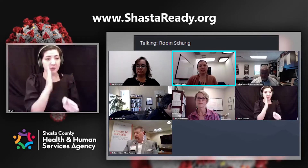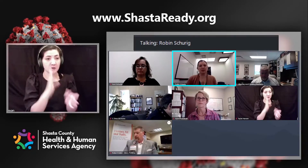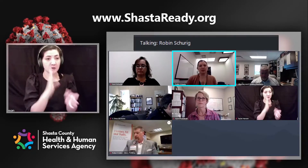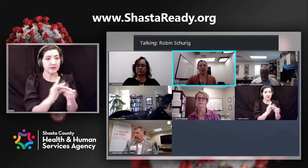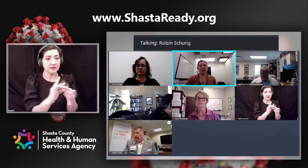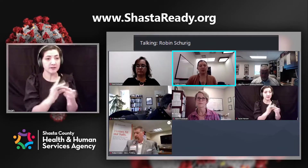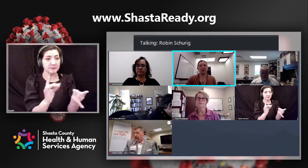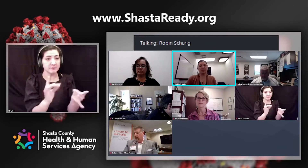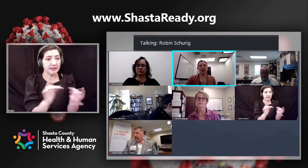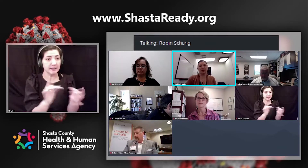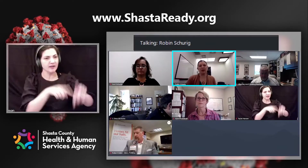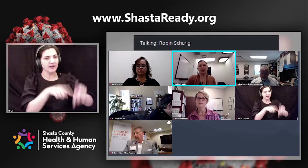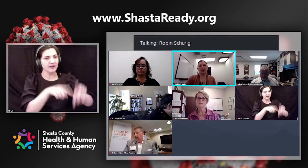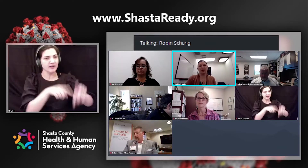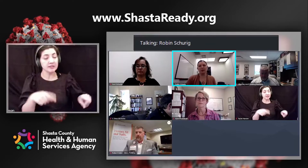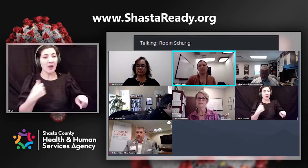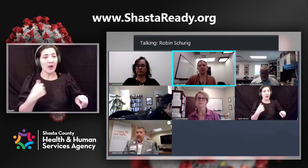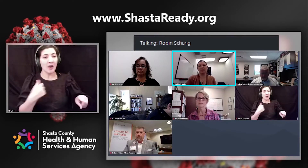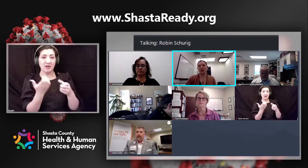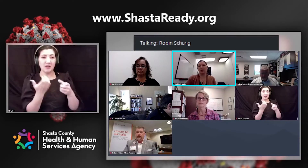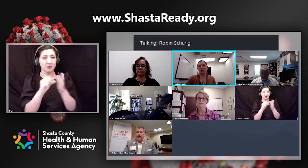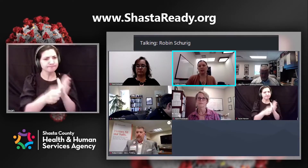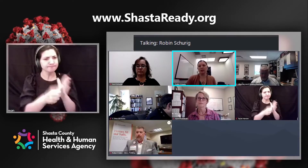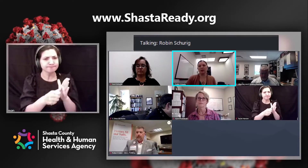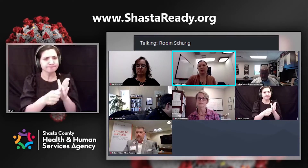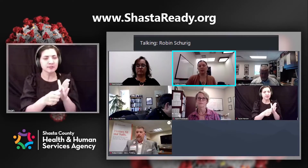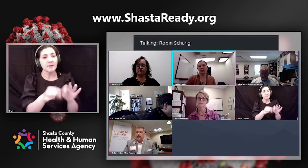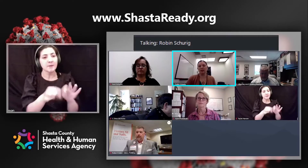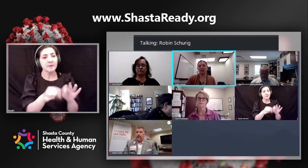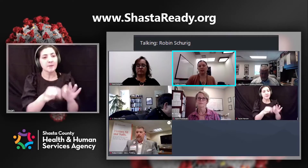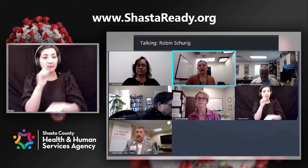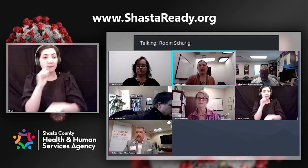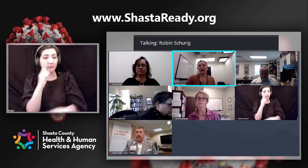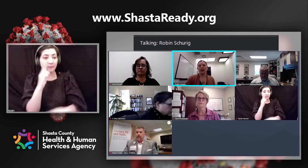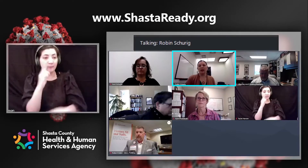so that these variants don't have the opportunity to take hold in our community, and also the